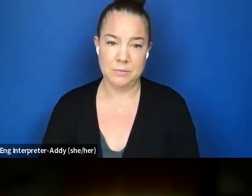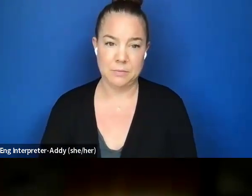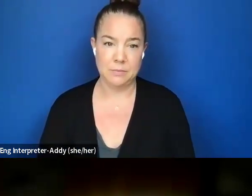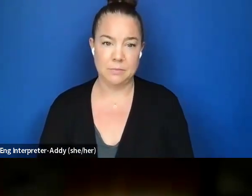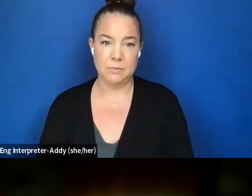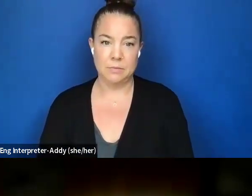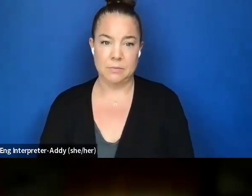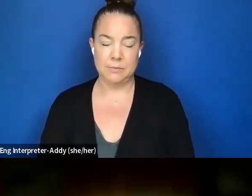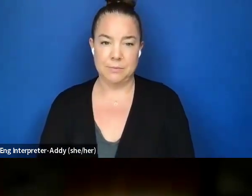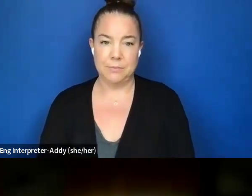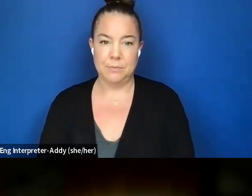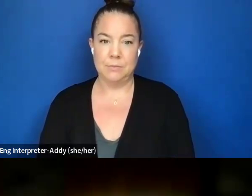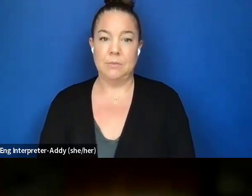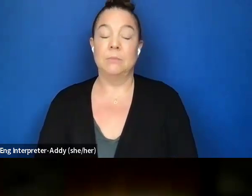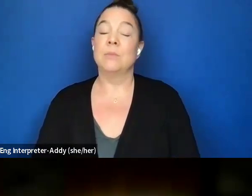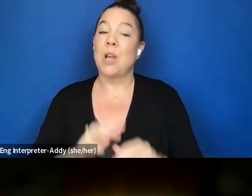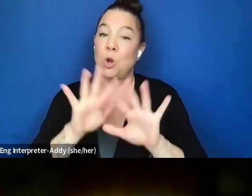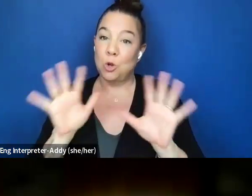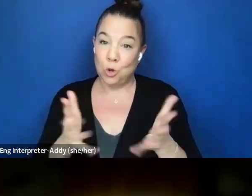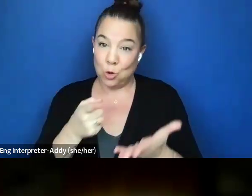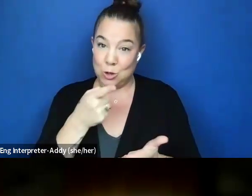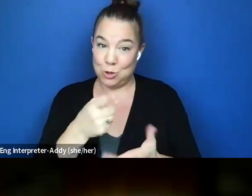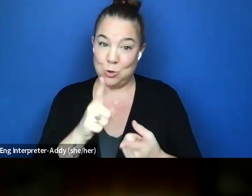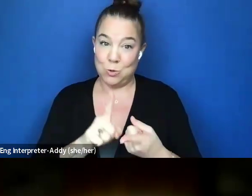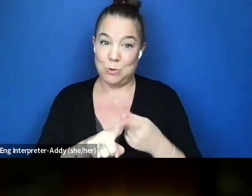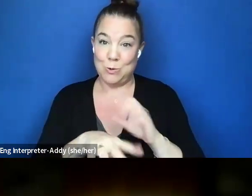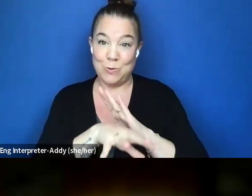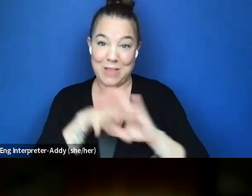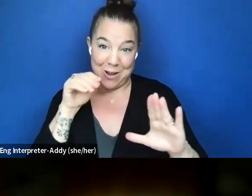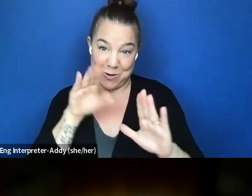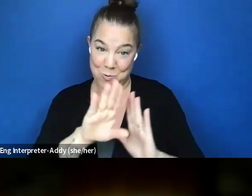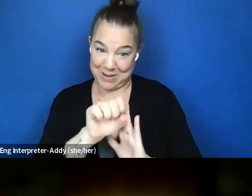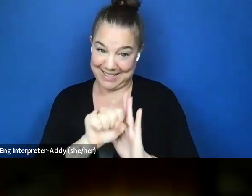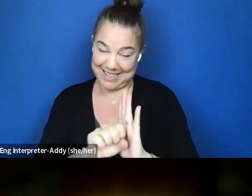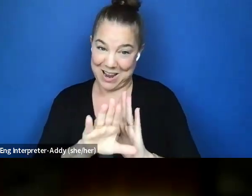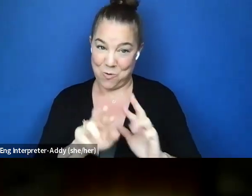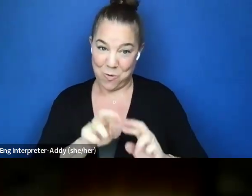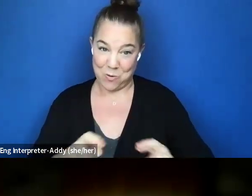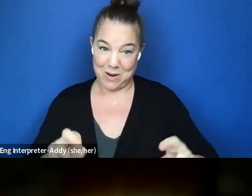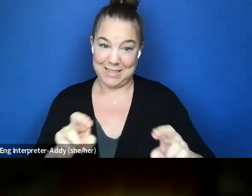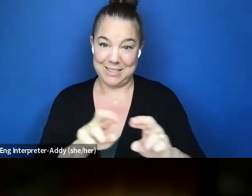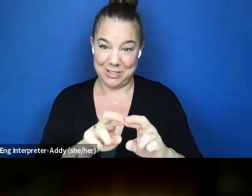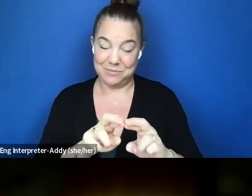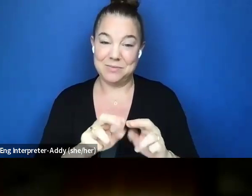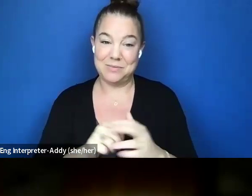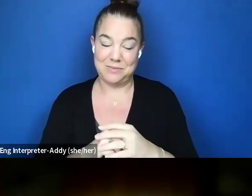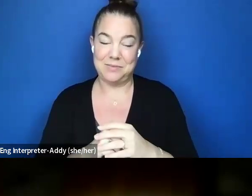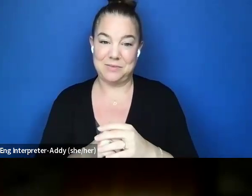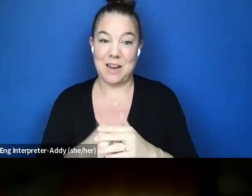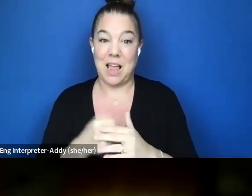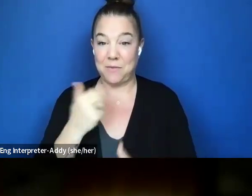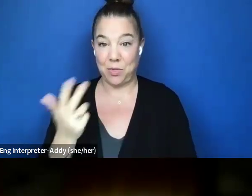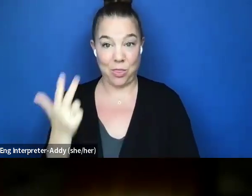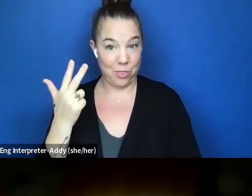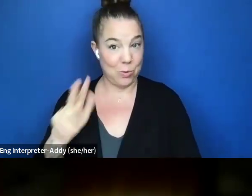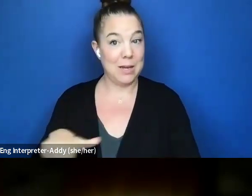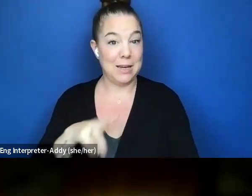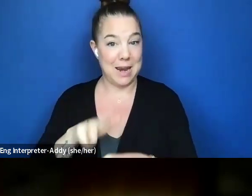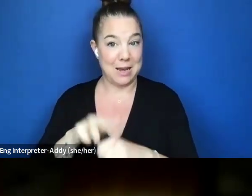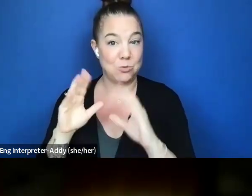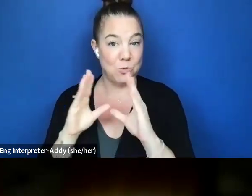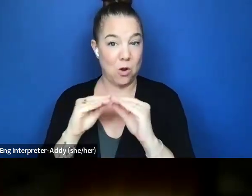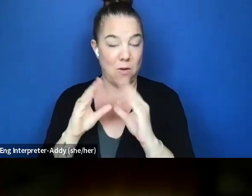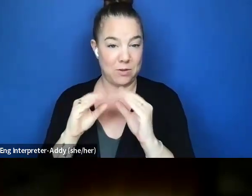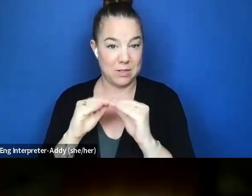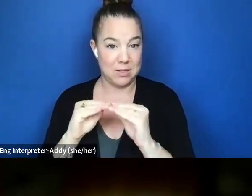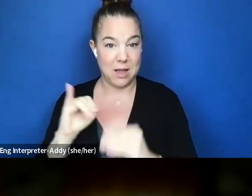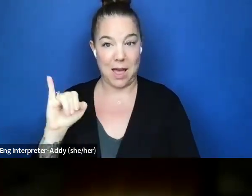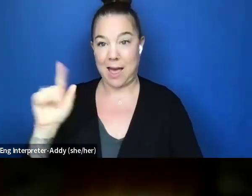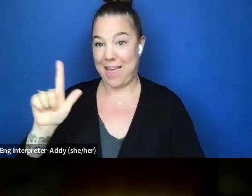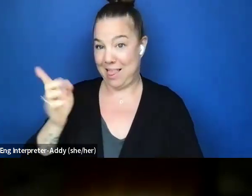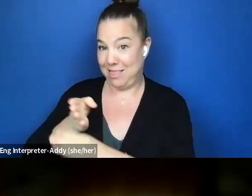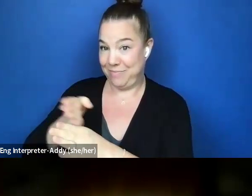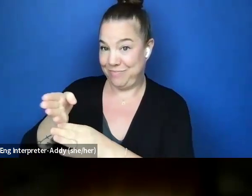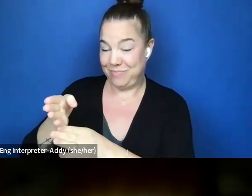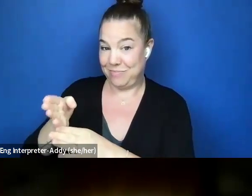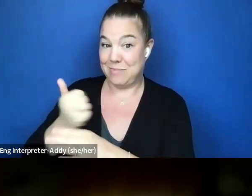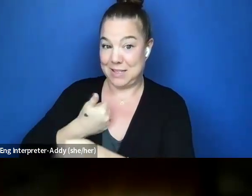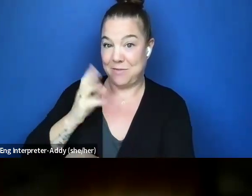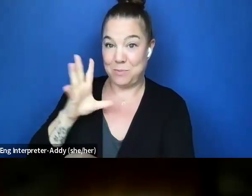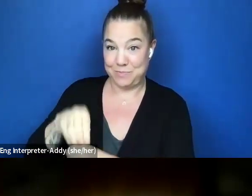Brooke Wilson (she/her): Well, I would encourage you to branch out beyond your state and region, and you know, there are 3 national conferences in the il world that I participate in every year.